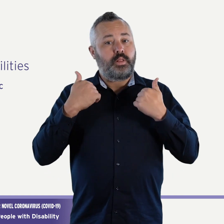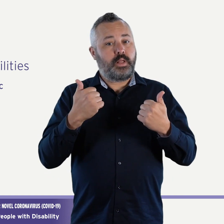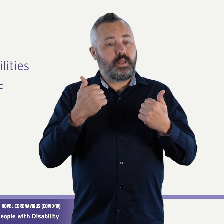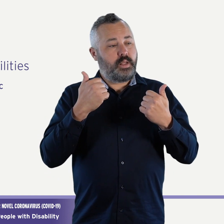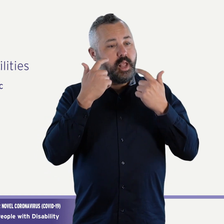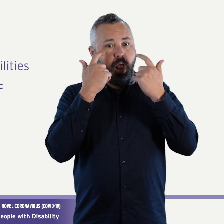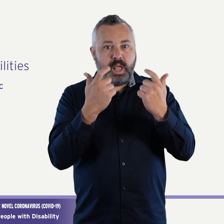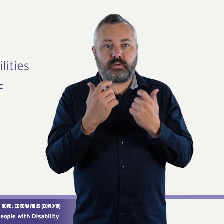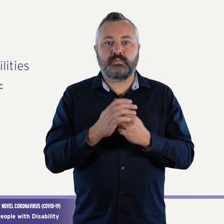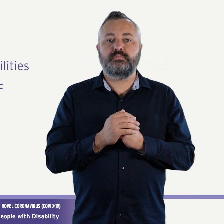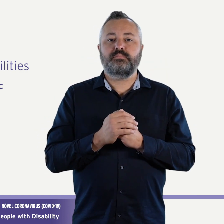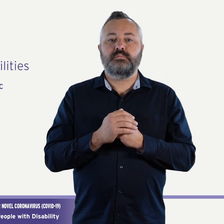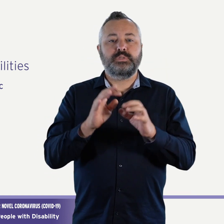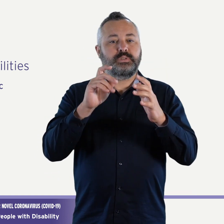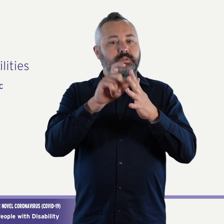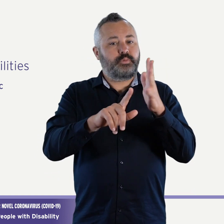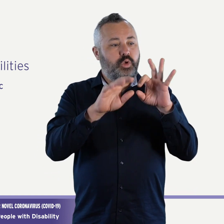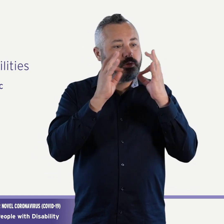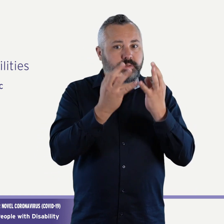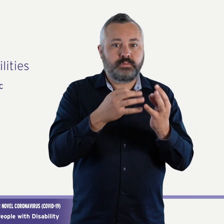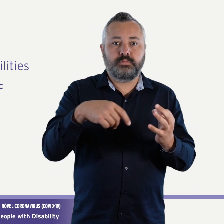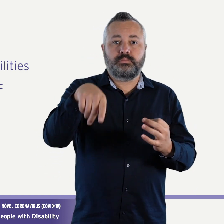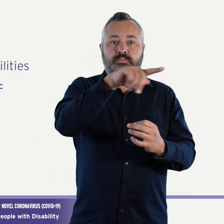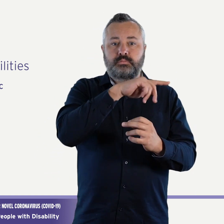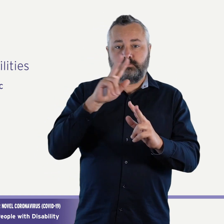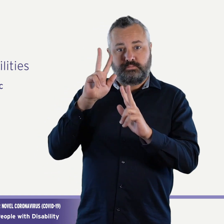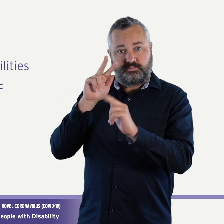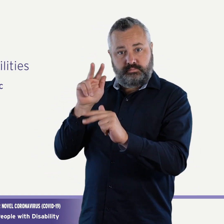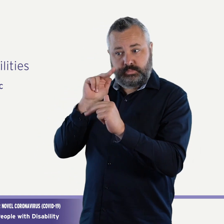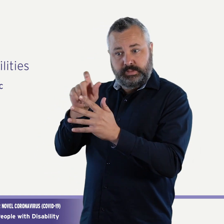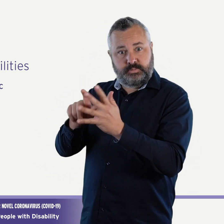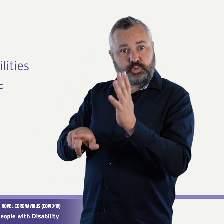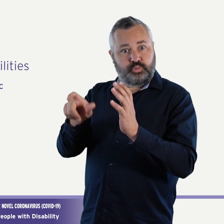Health care and disability settings providing care to people with disability